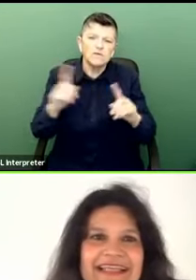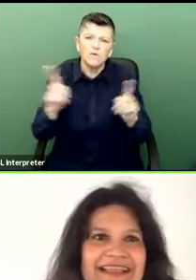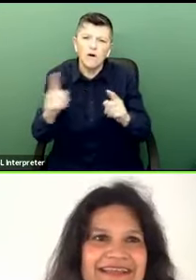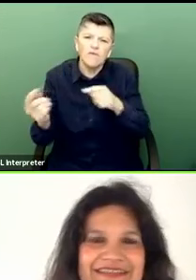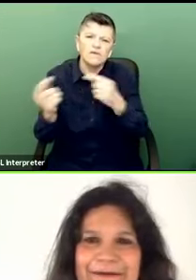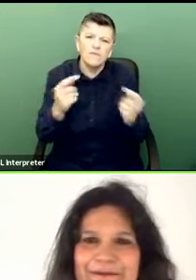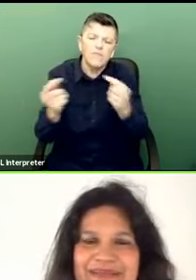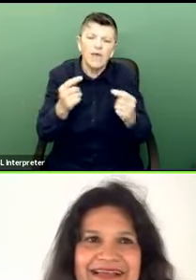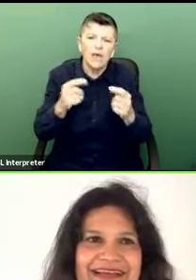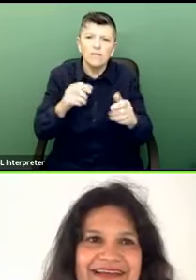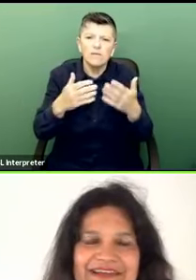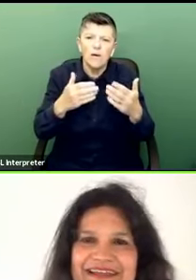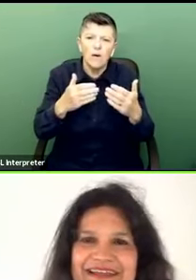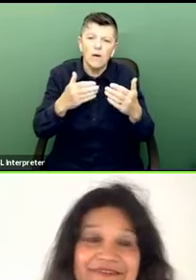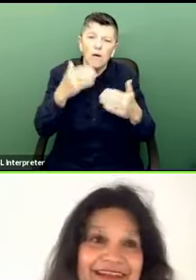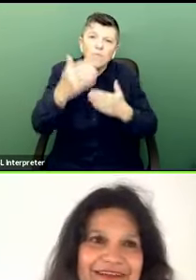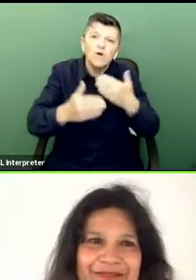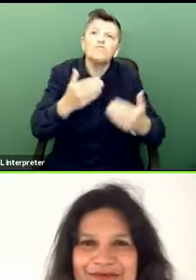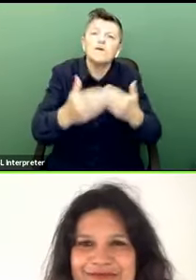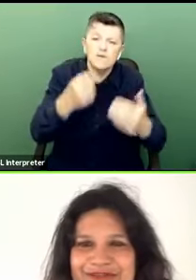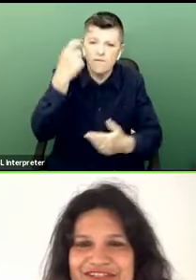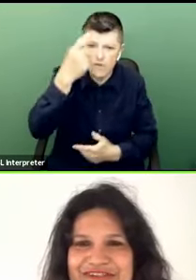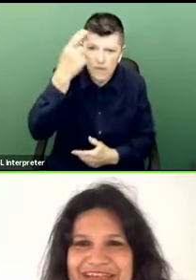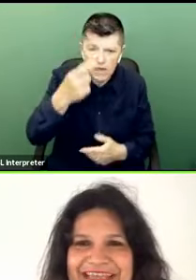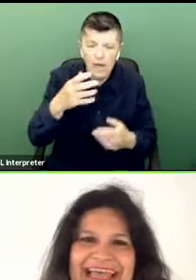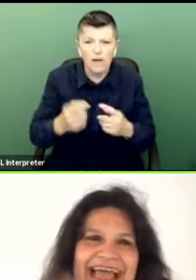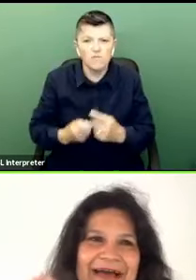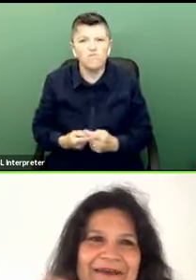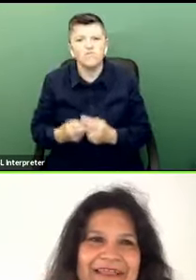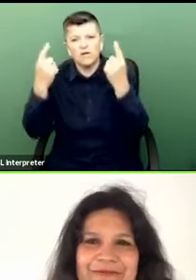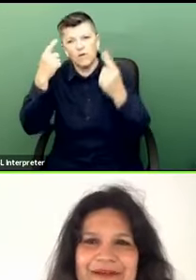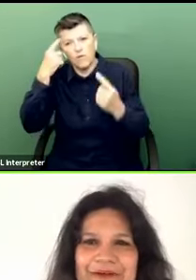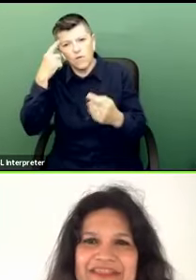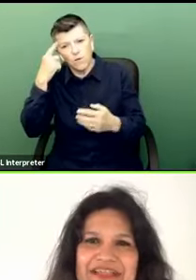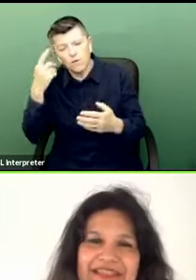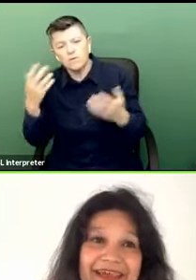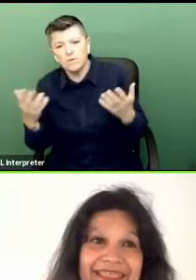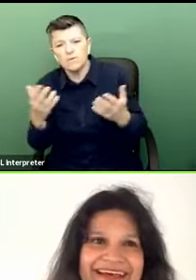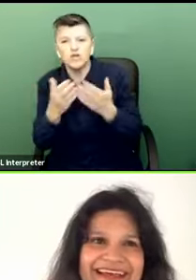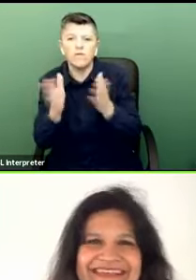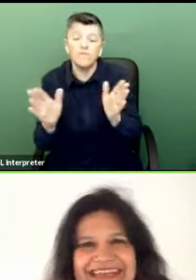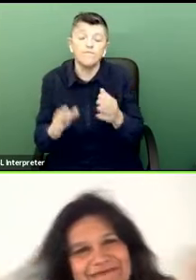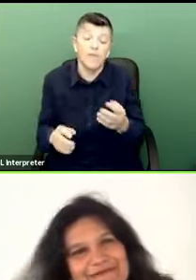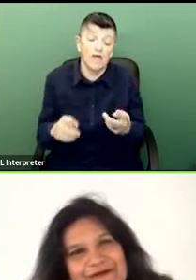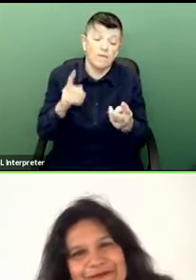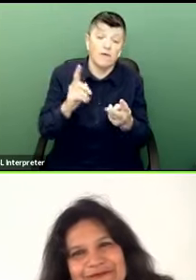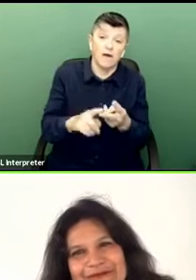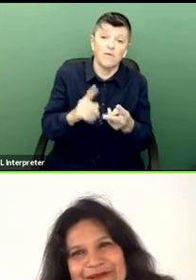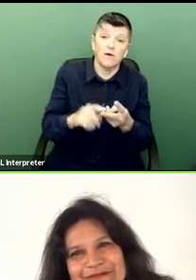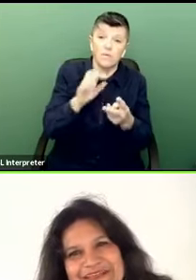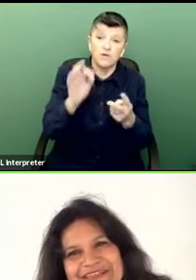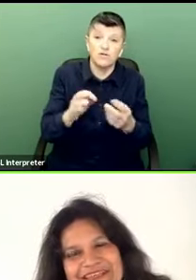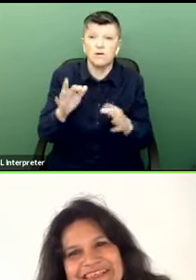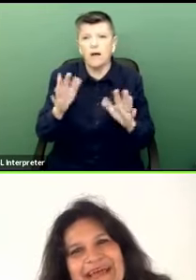the domestic servants they had and raising the issues of internal contradictions that we all have